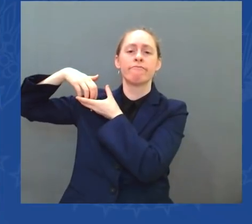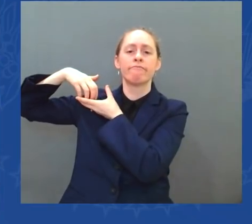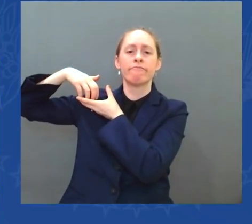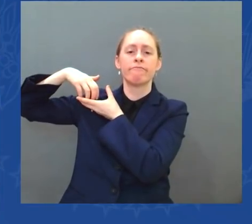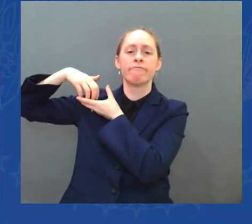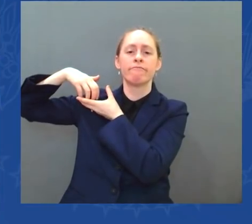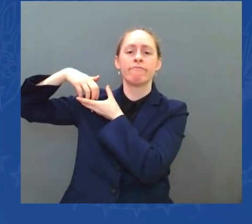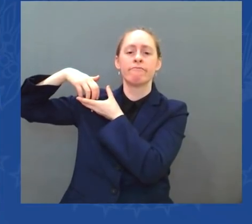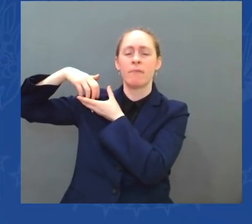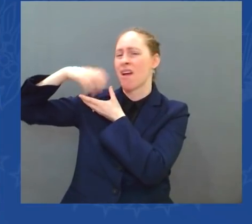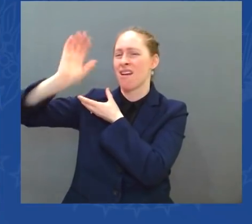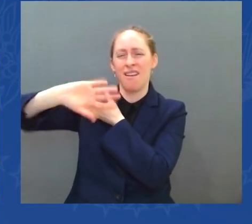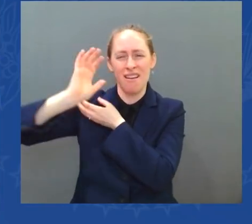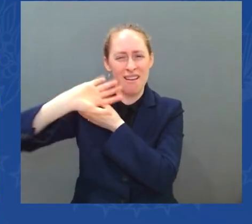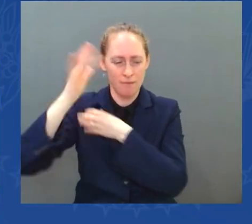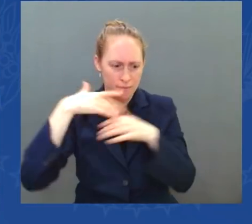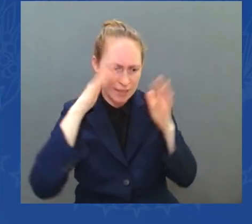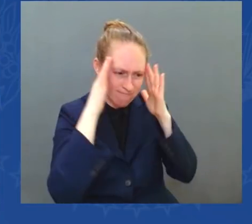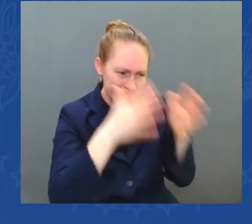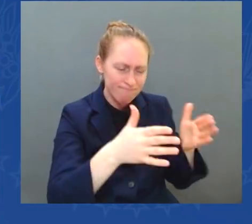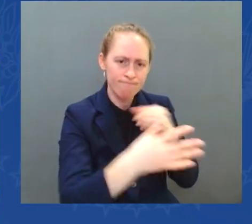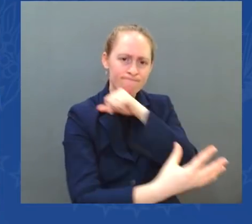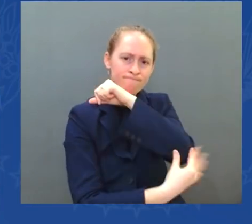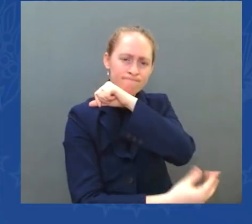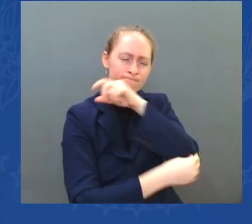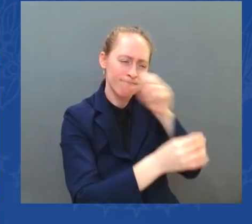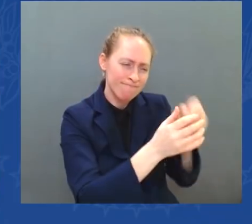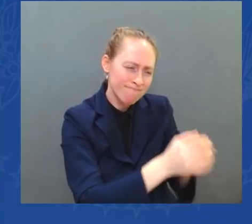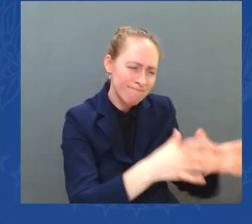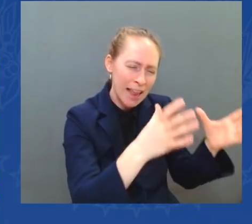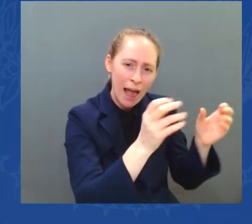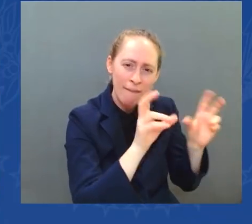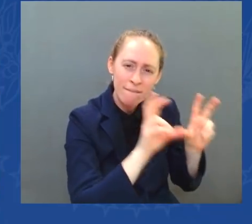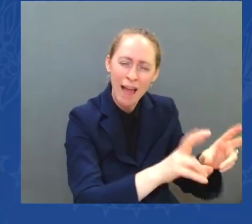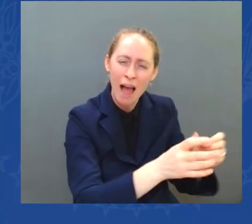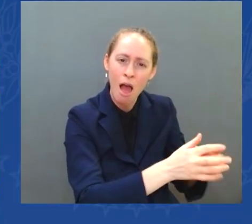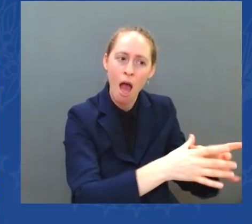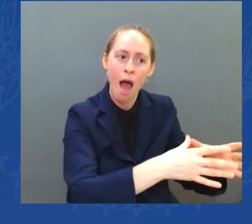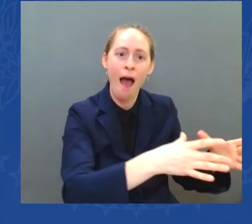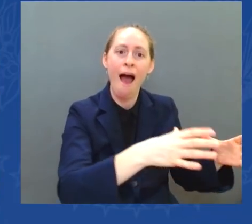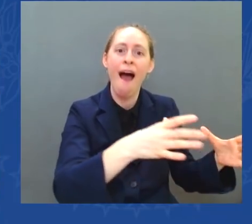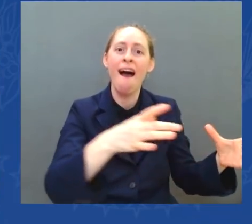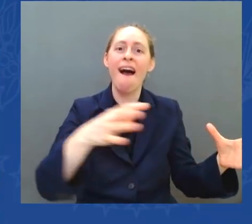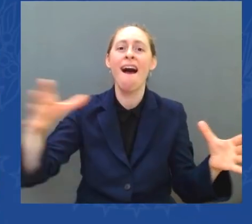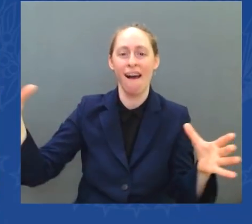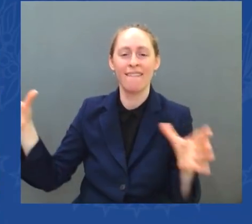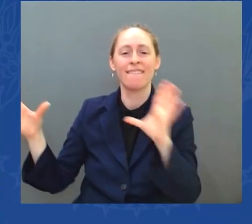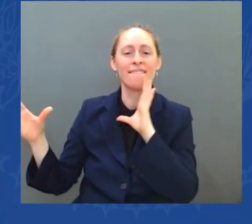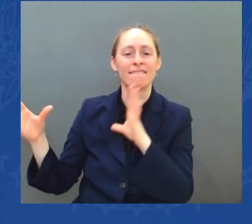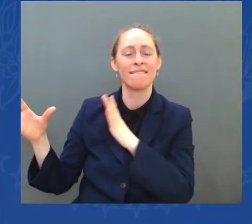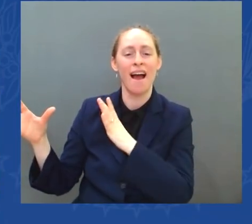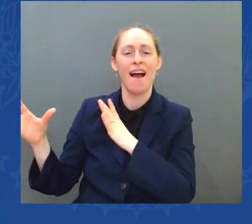the United States is in a position to outcompete the world once again. We have an incredible opportunity ahead of us.